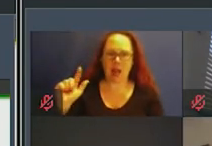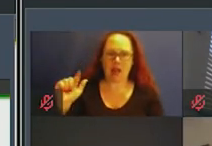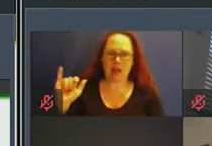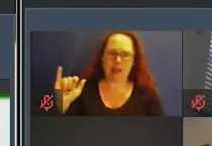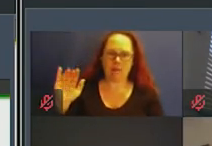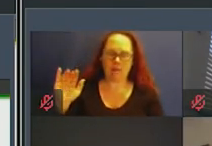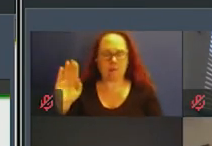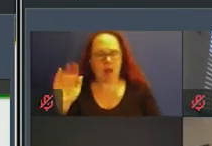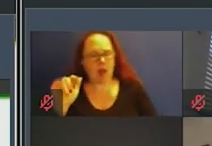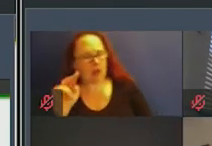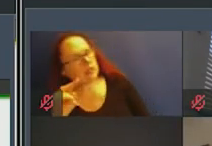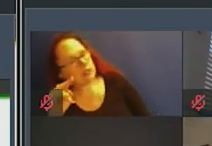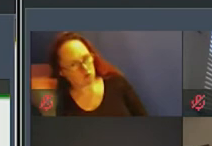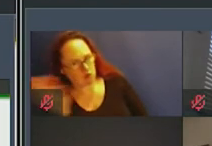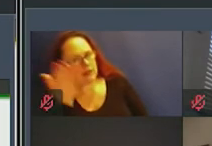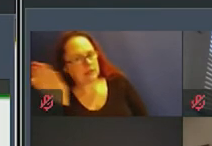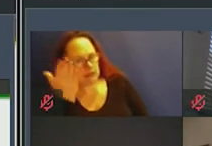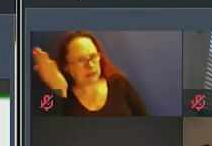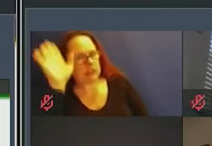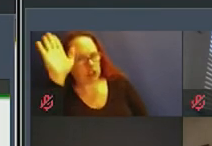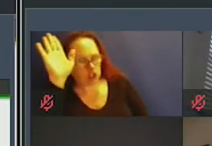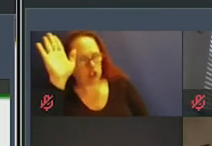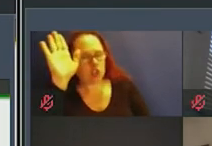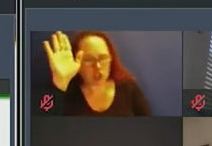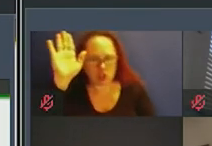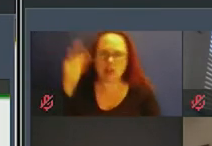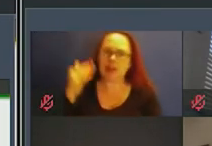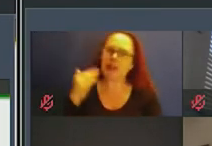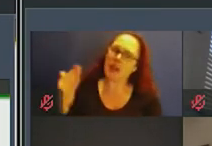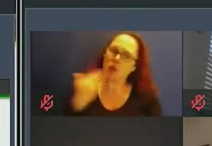Present Wonderful. Thank you. Thank you, Sean Ferguson,